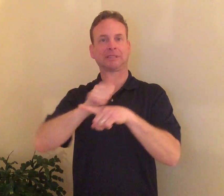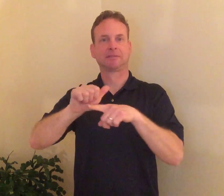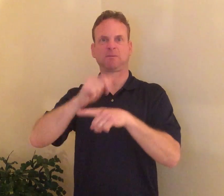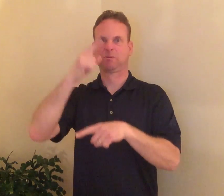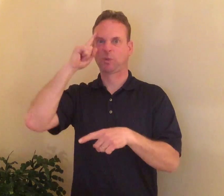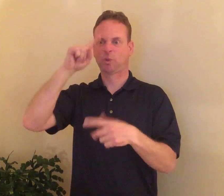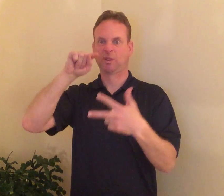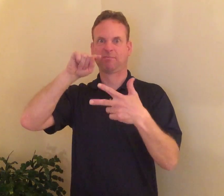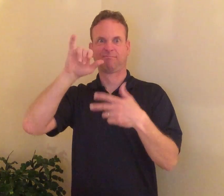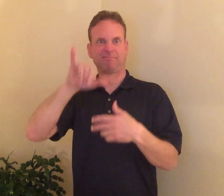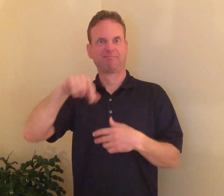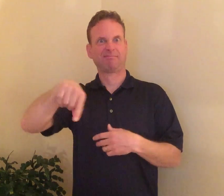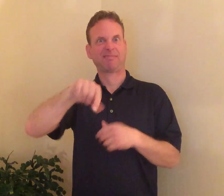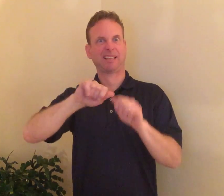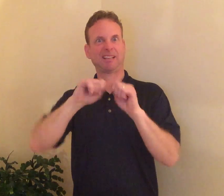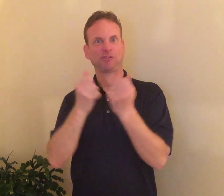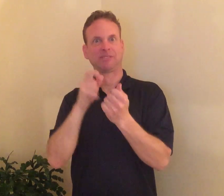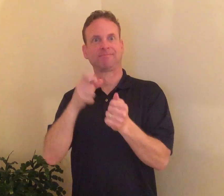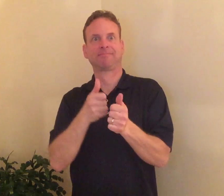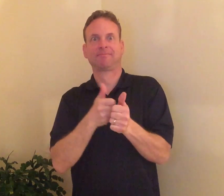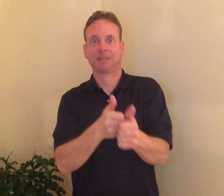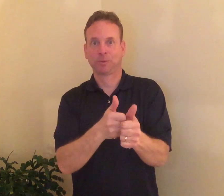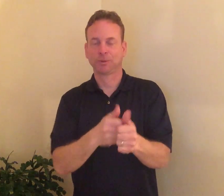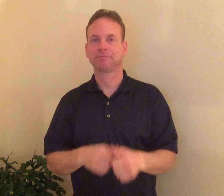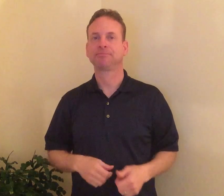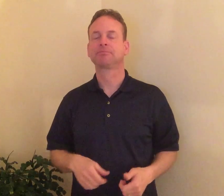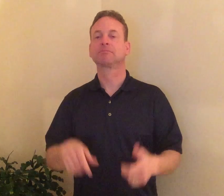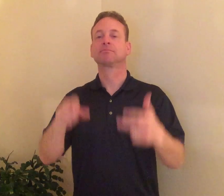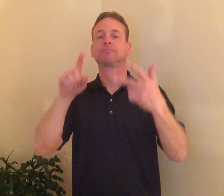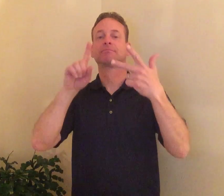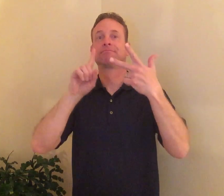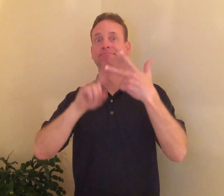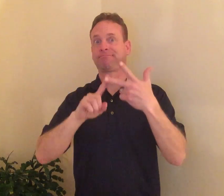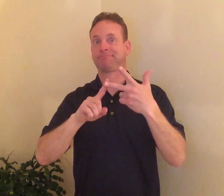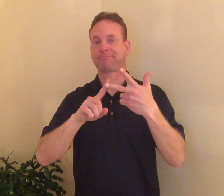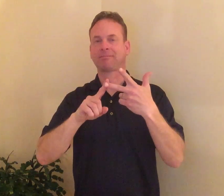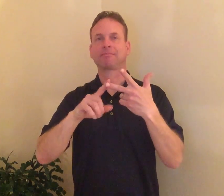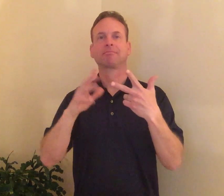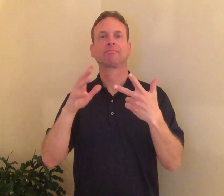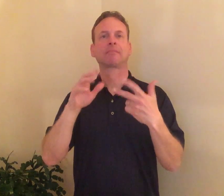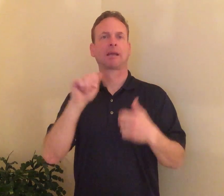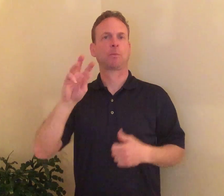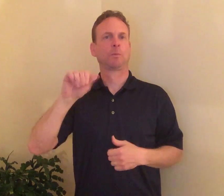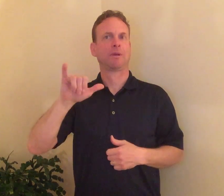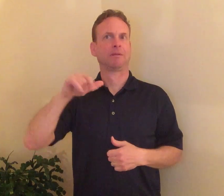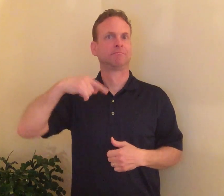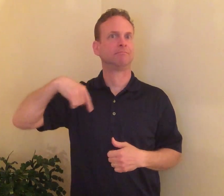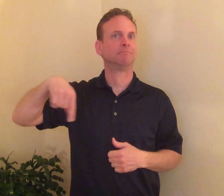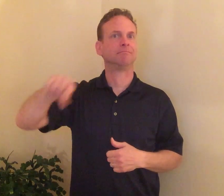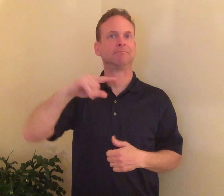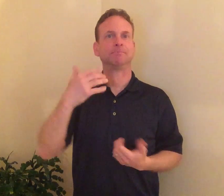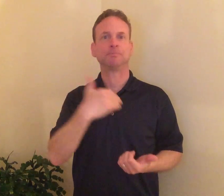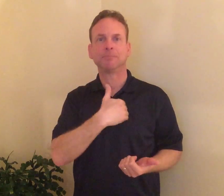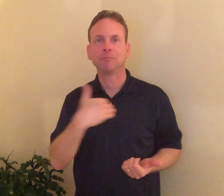for the agencies to follow, and 3) Develop a way for members, and people in